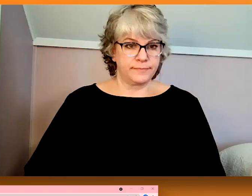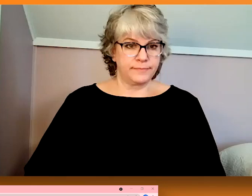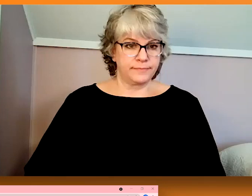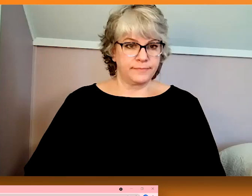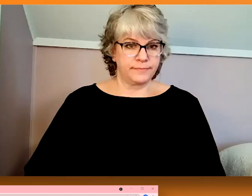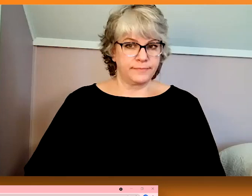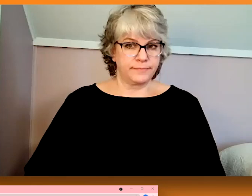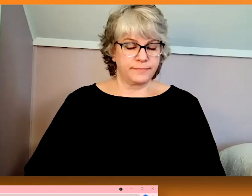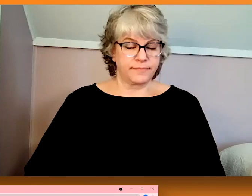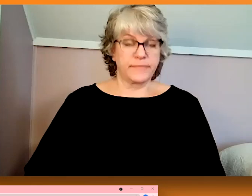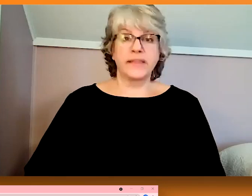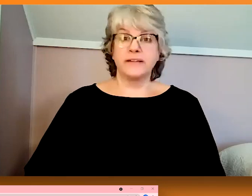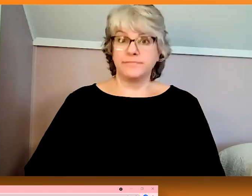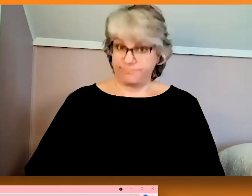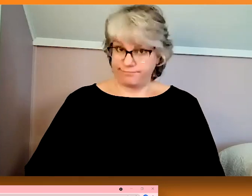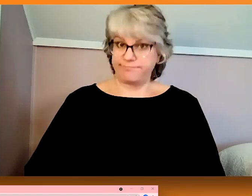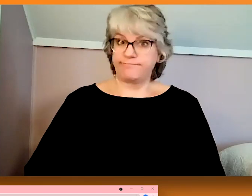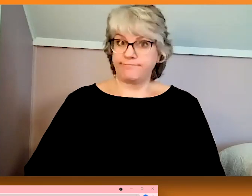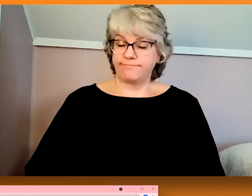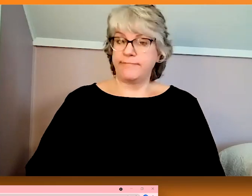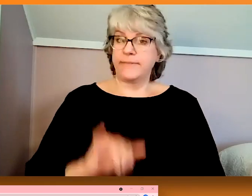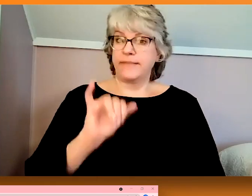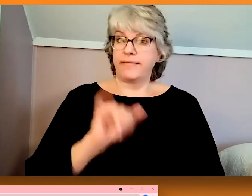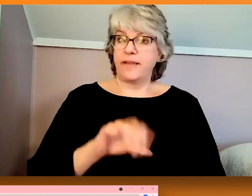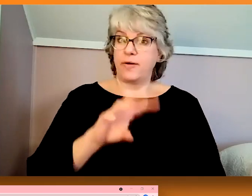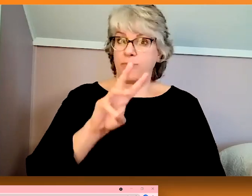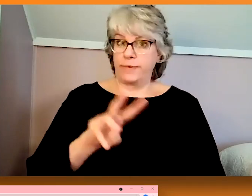OK. This is the GrantForward website.